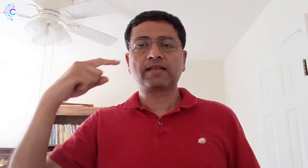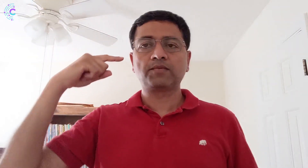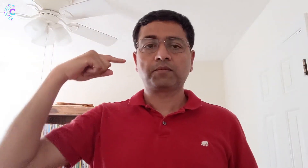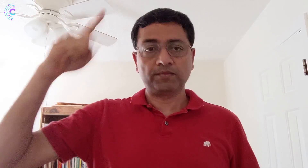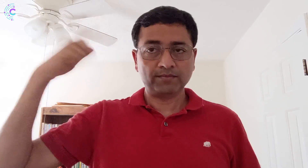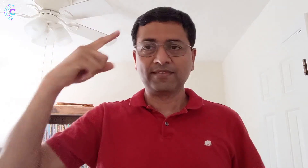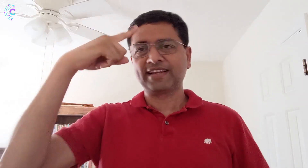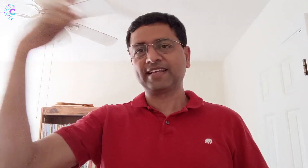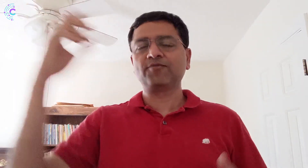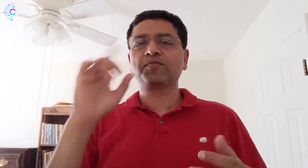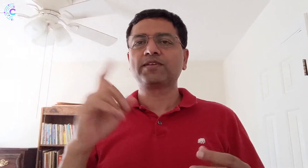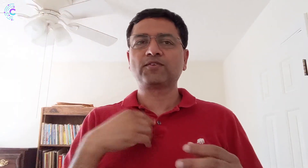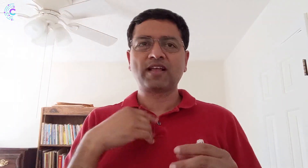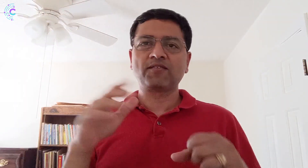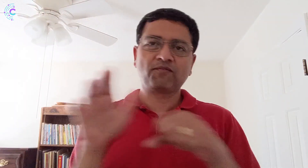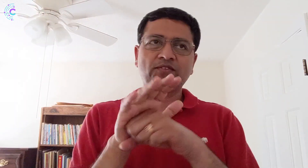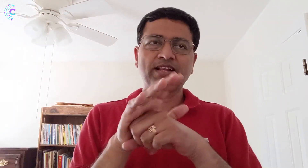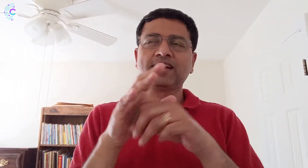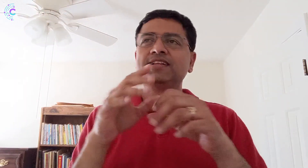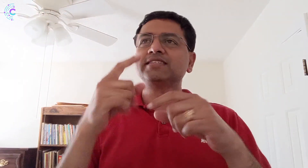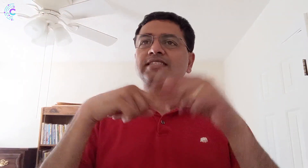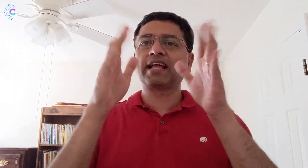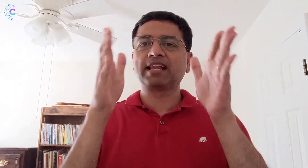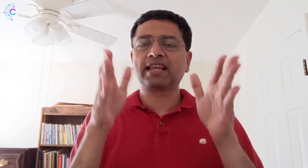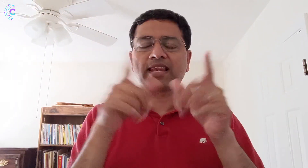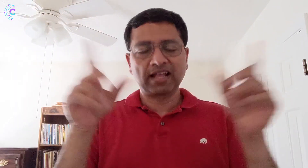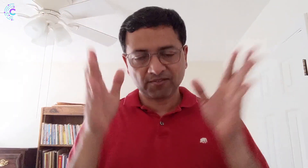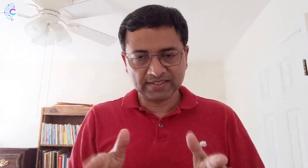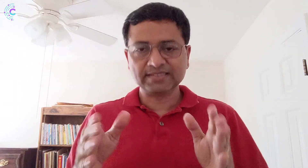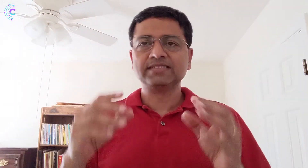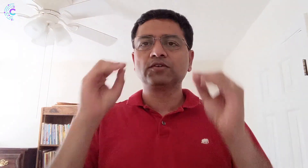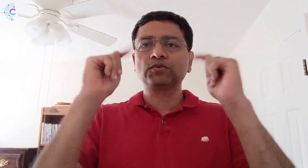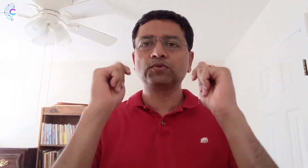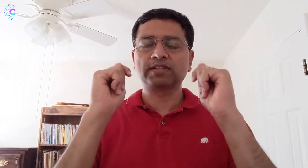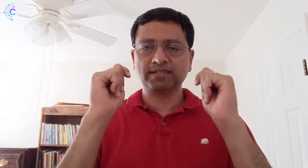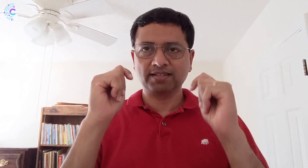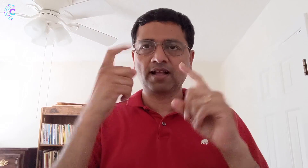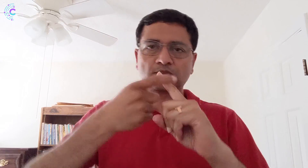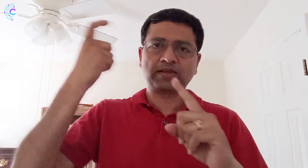Another big dream of mine would be to have a full-fledged sign language tutor that would